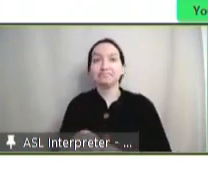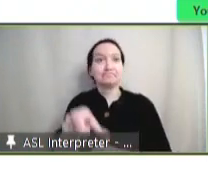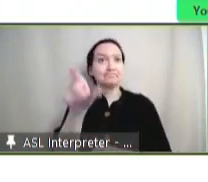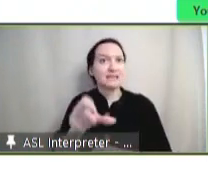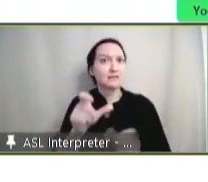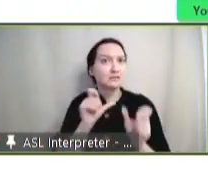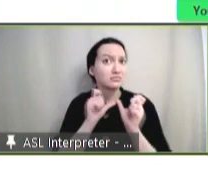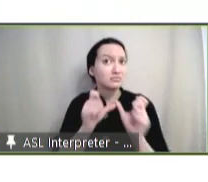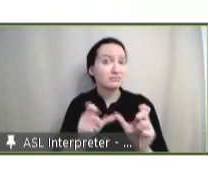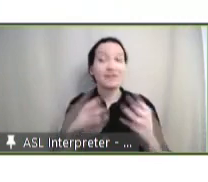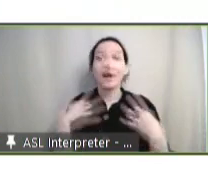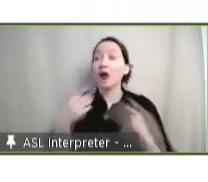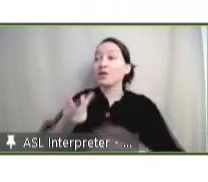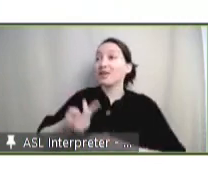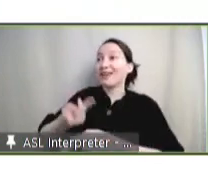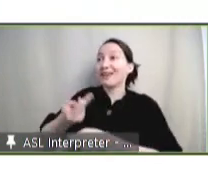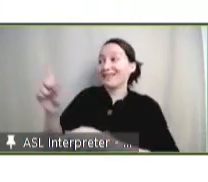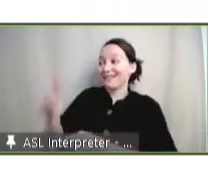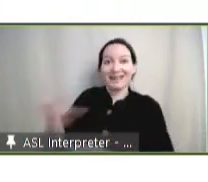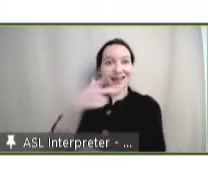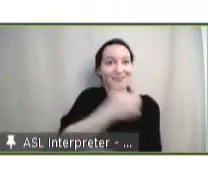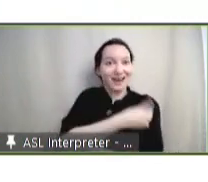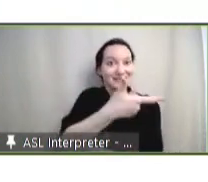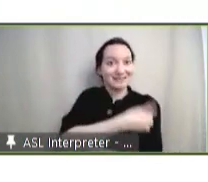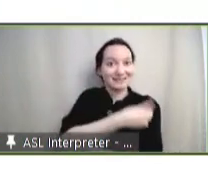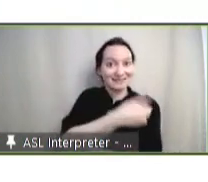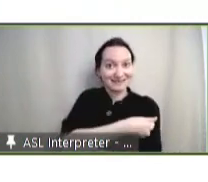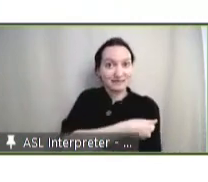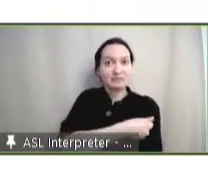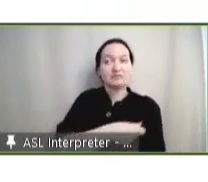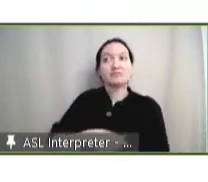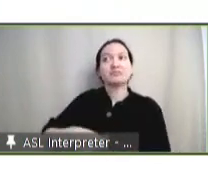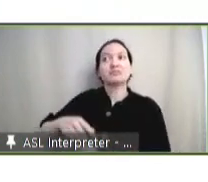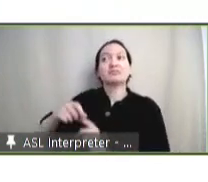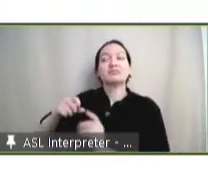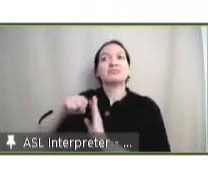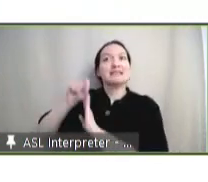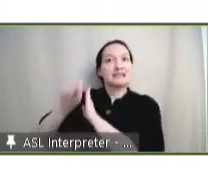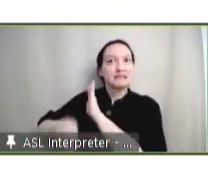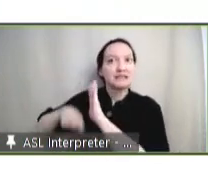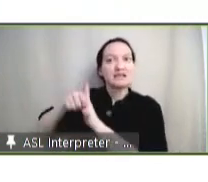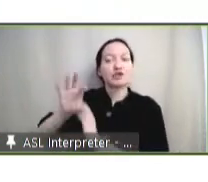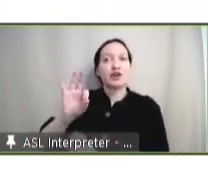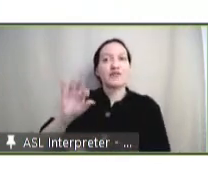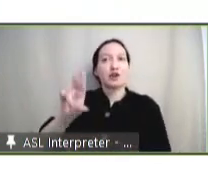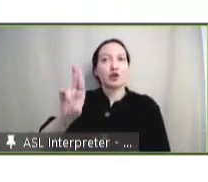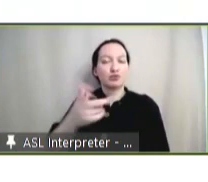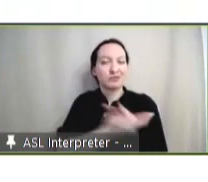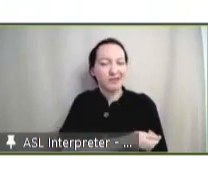get our healthcare workforce vaccinated against seasonal influenza. With a lot of people who say,